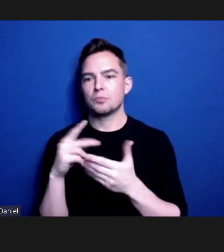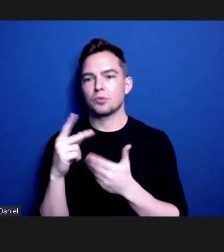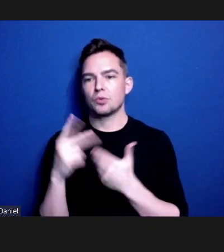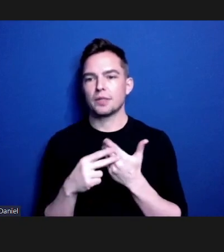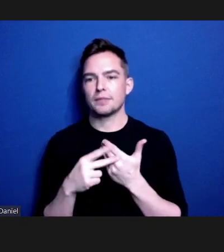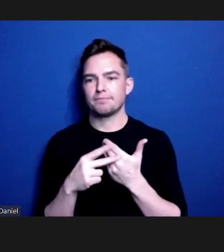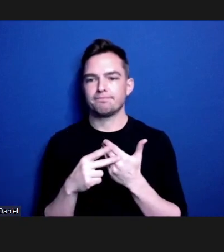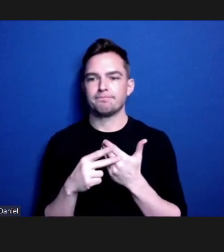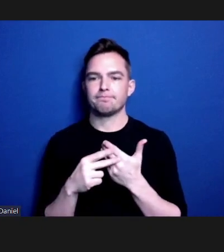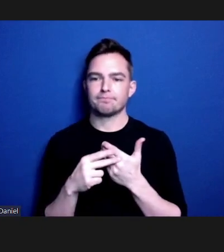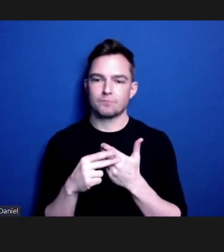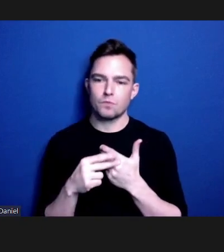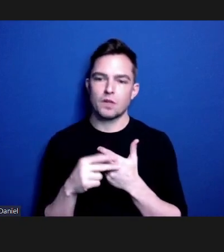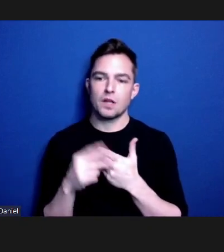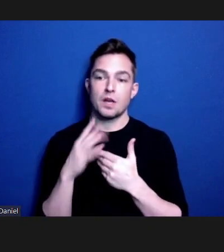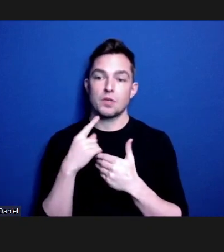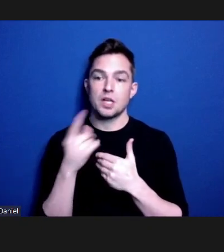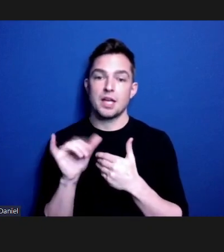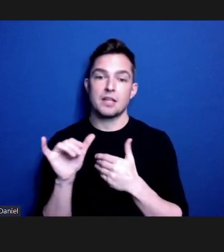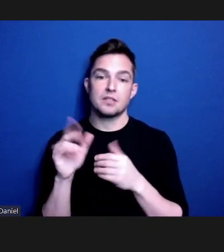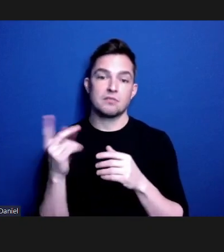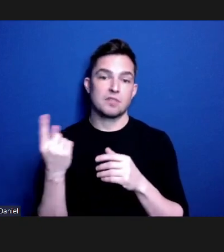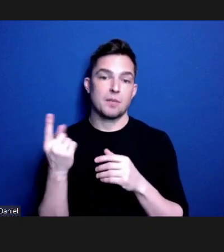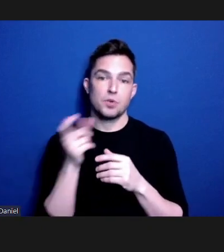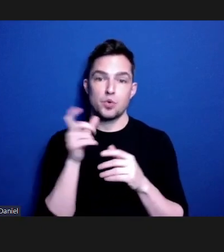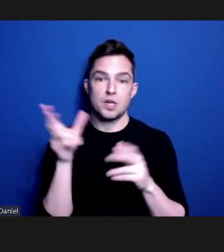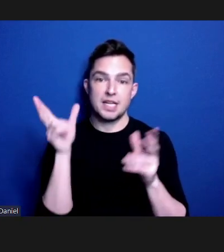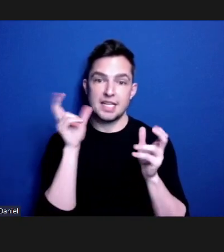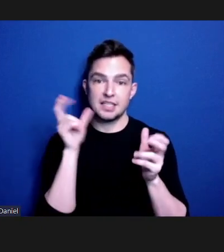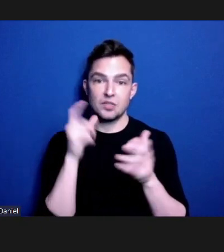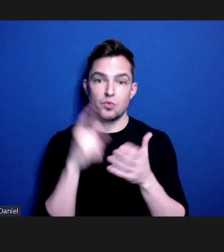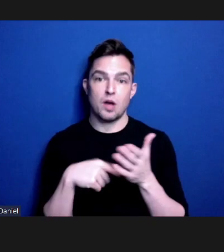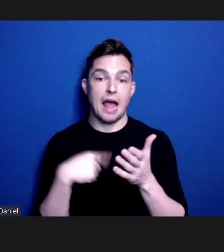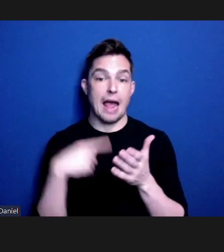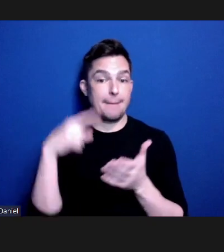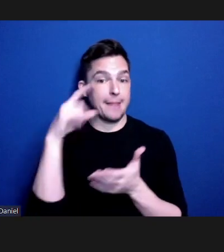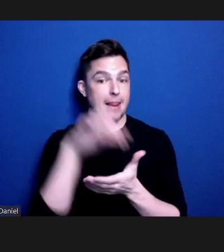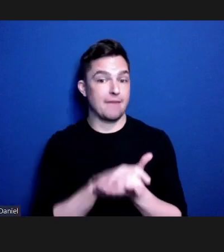tell you, as somebody who listened to what I believe was like a four-hour meeting, it